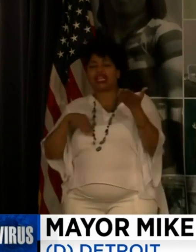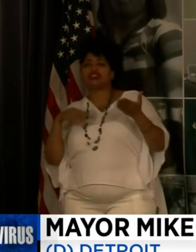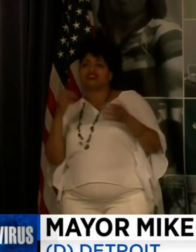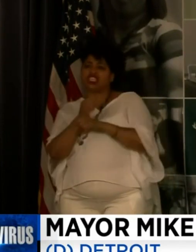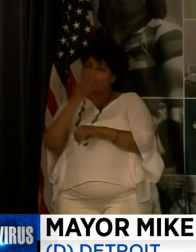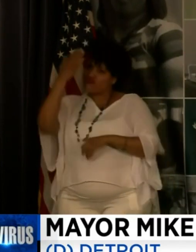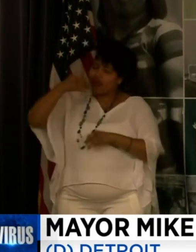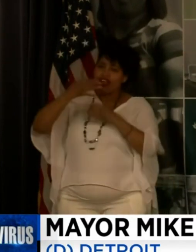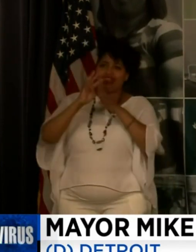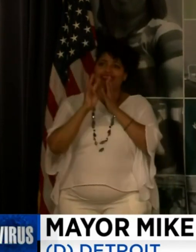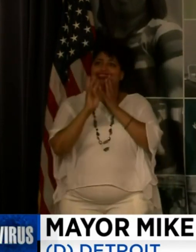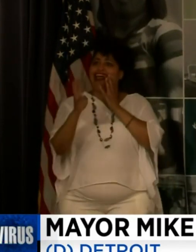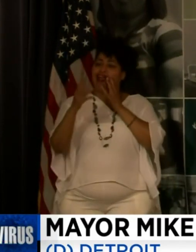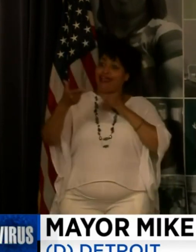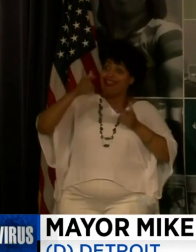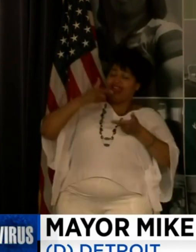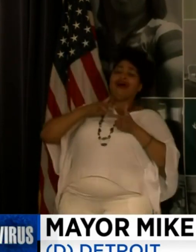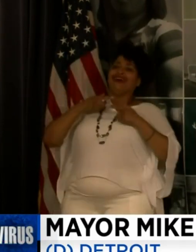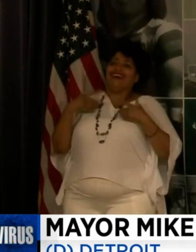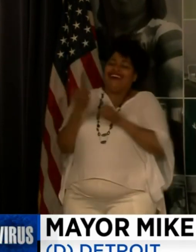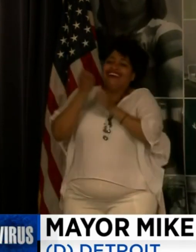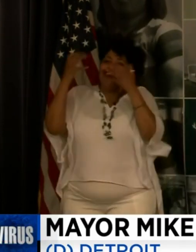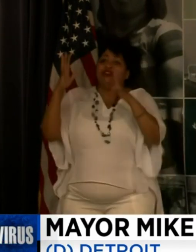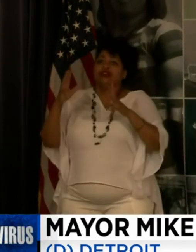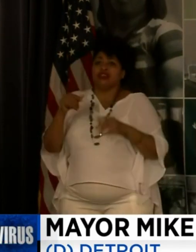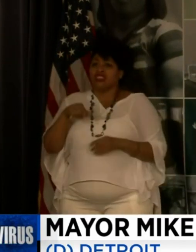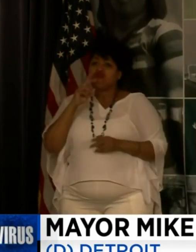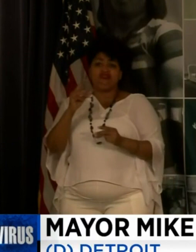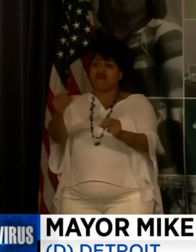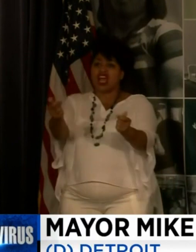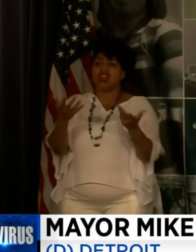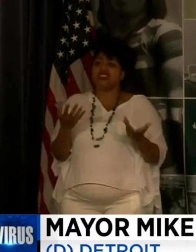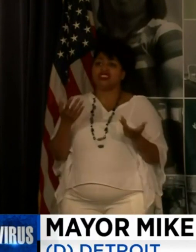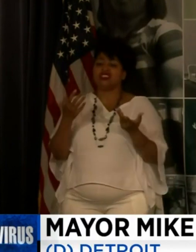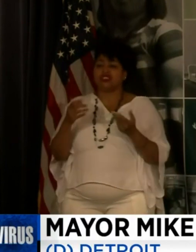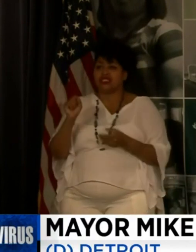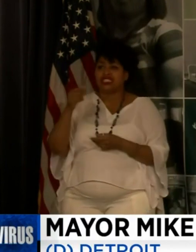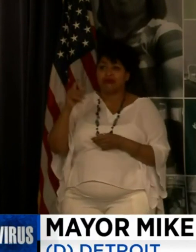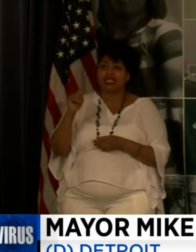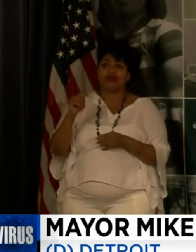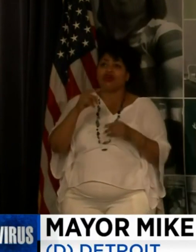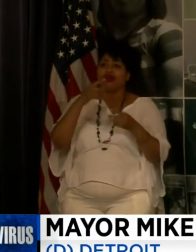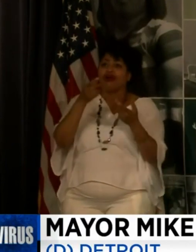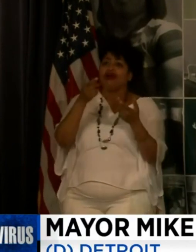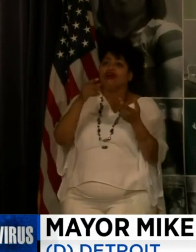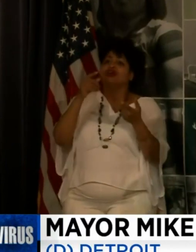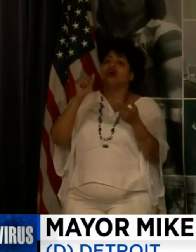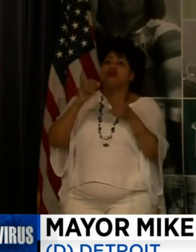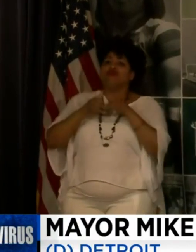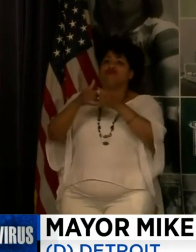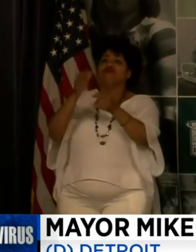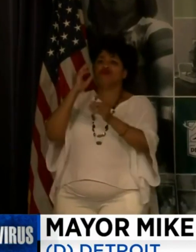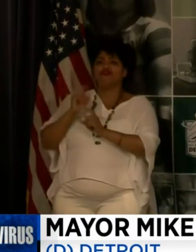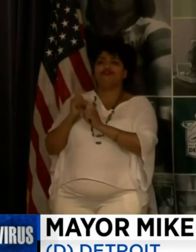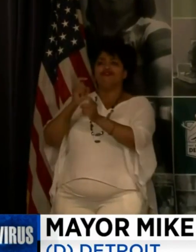APPLICATION AND BE AT THE FRONT OF THE LINE. THE MONEY WILL BE PASSED OUT IN SEPTEMBER. THIS IS GOING TO BE FAIRLY THIS IS GOING TO BE FAIRLY QUICK, FOR GOVERNMENT THIS IS